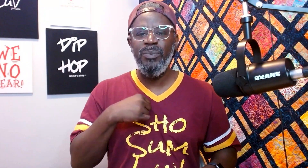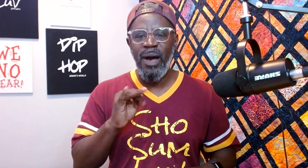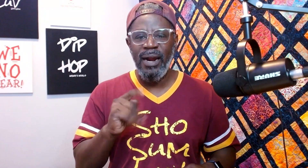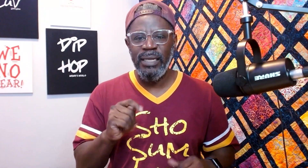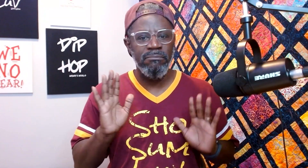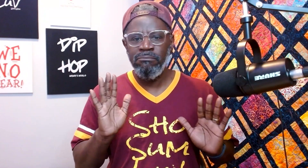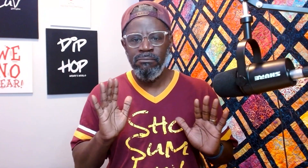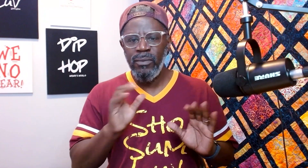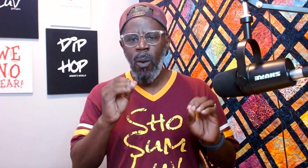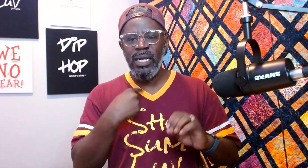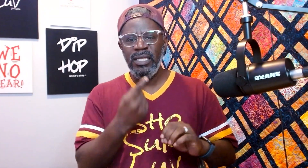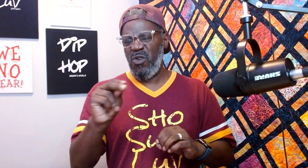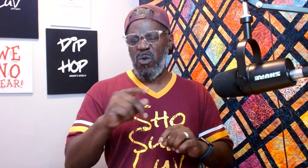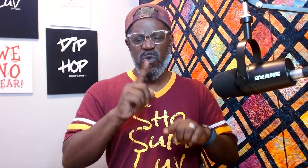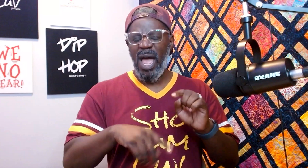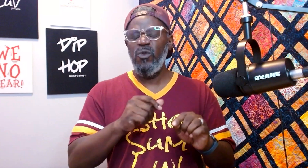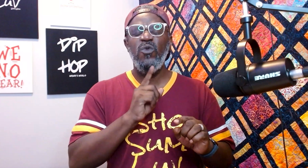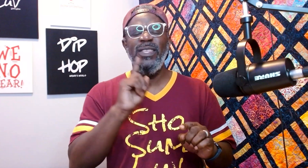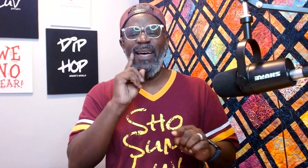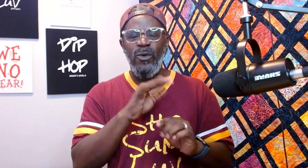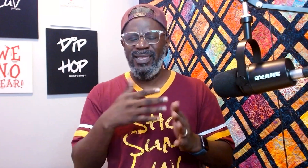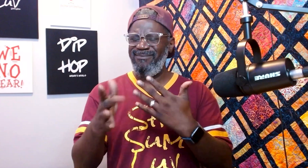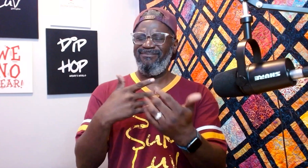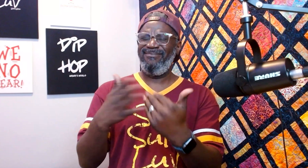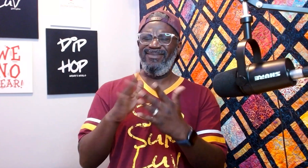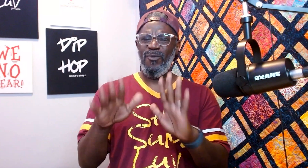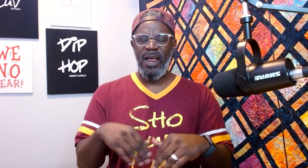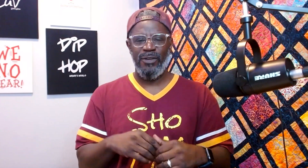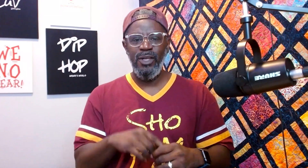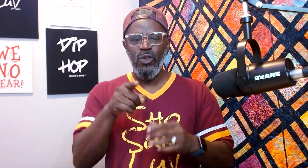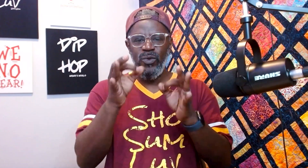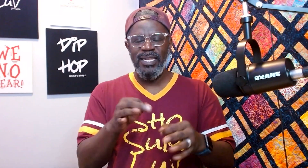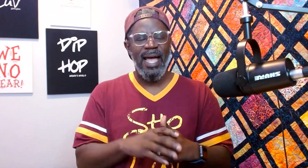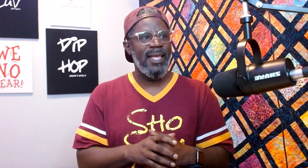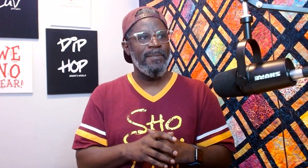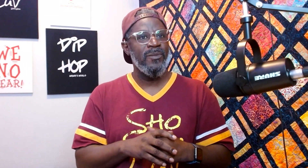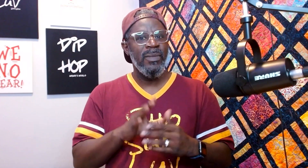be proud of it. No one can tell you, no, you're not. You're Deaf or anything, whatever. You decide that.